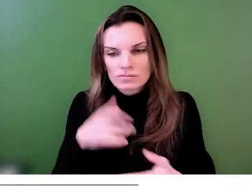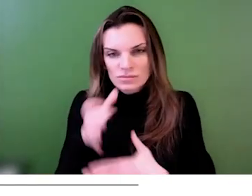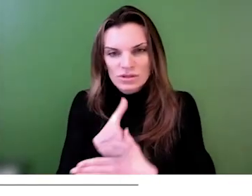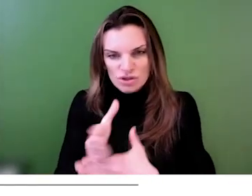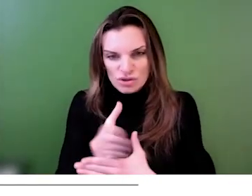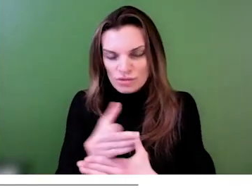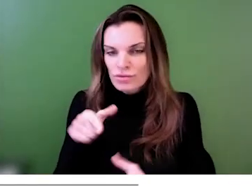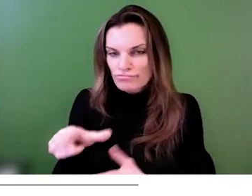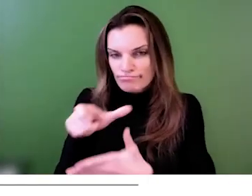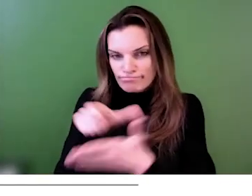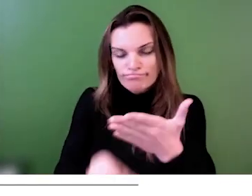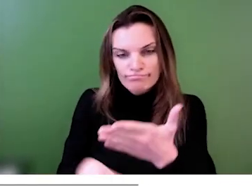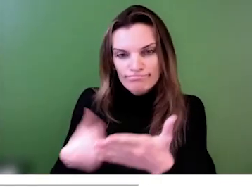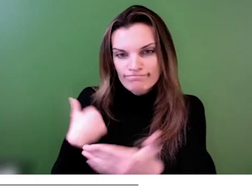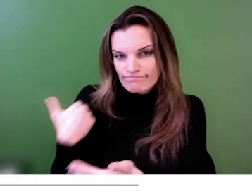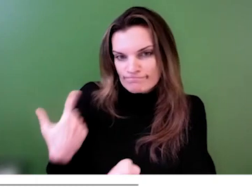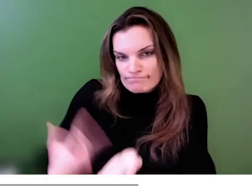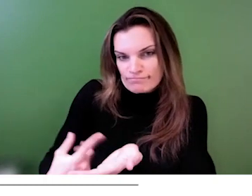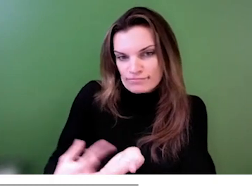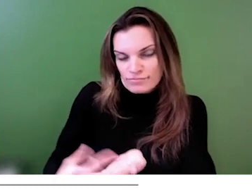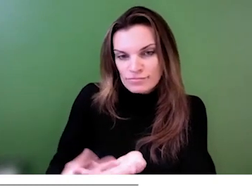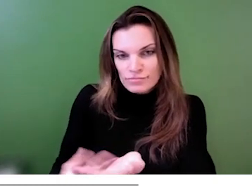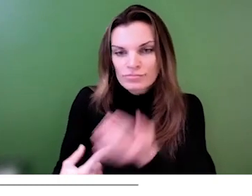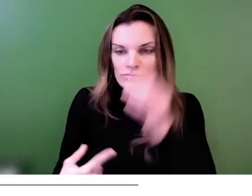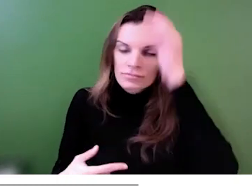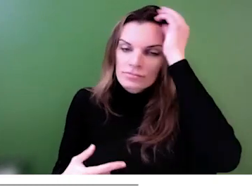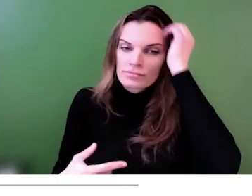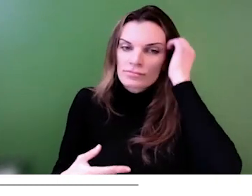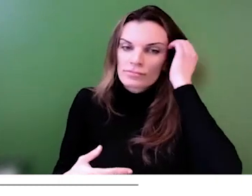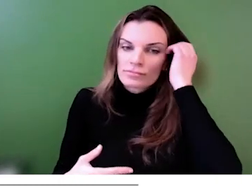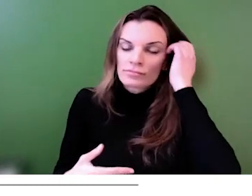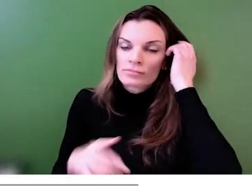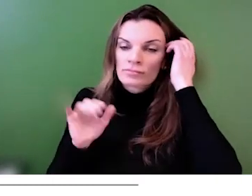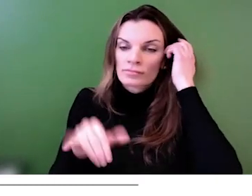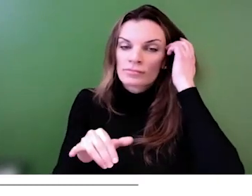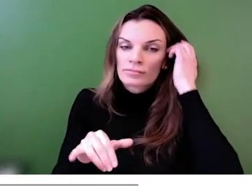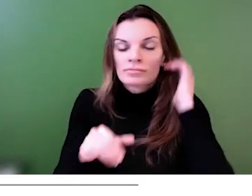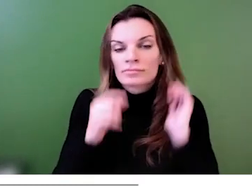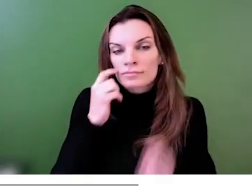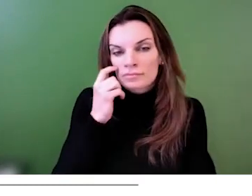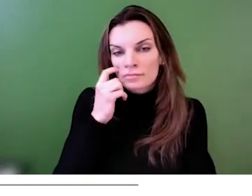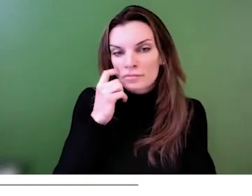article that I was discussing earlier in the chat, which is a compilation of long COVID